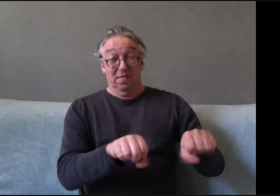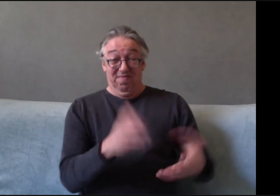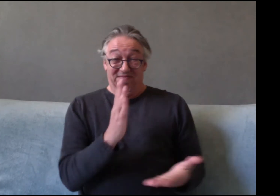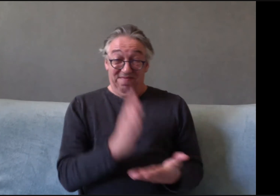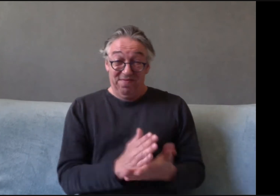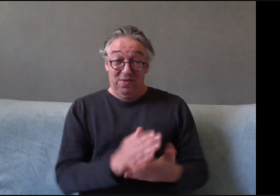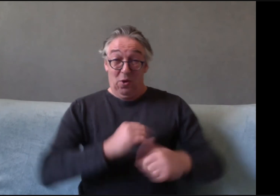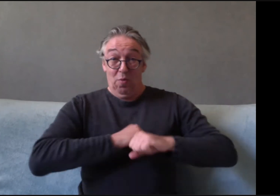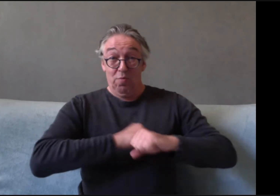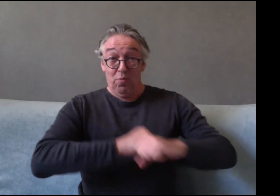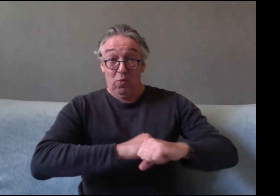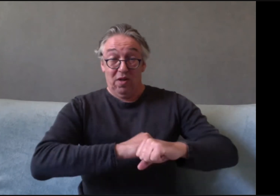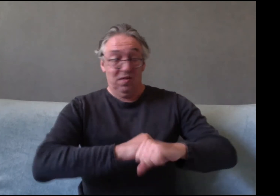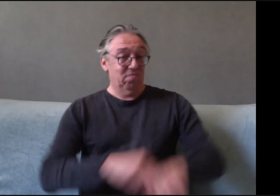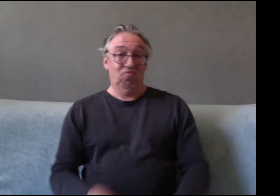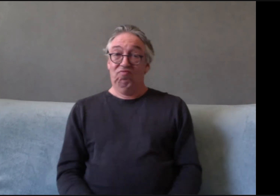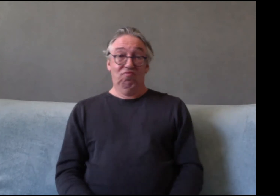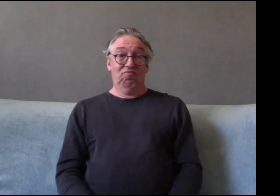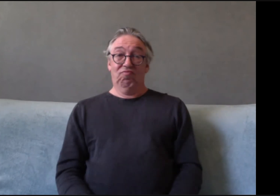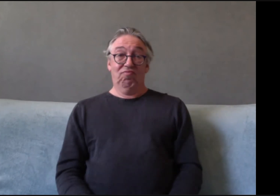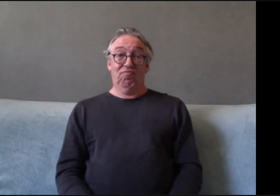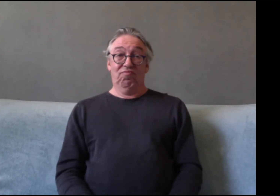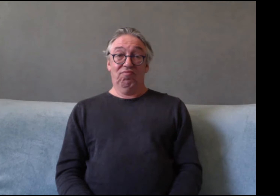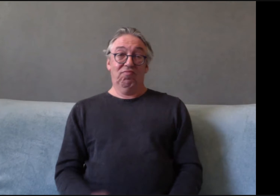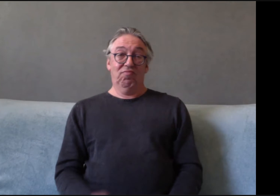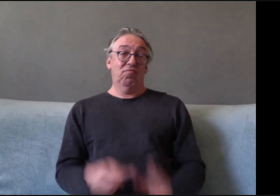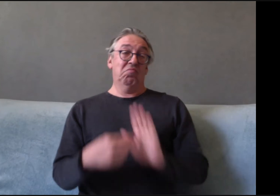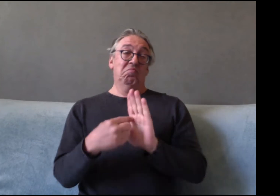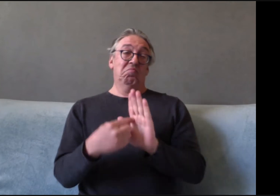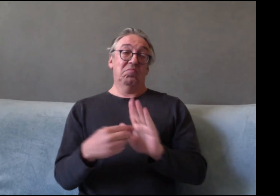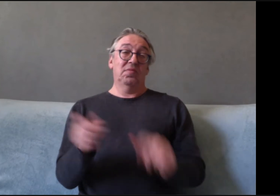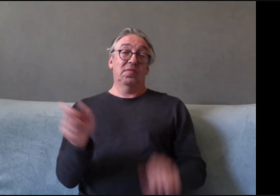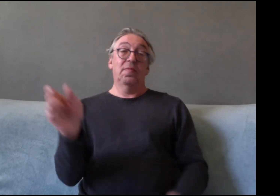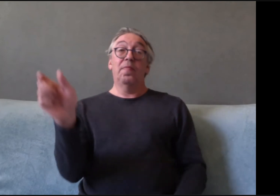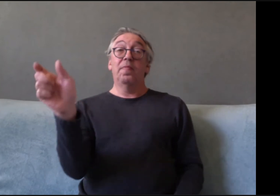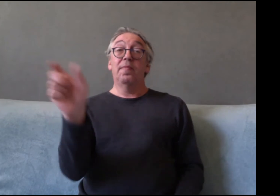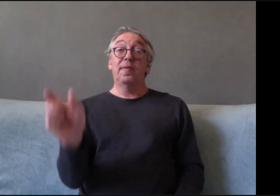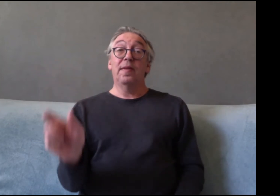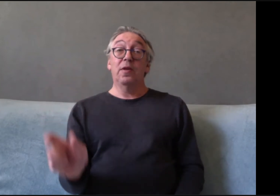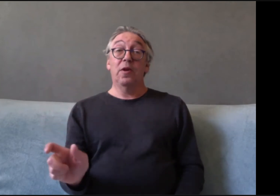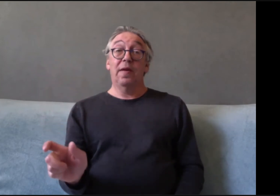that are living in residential home care services